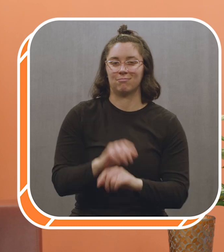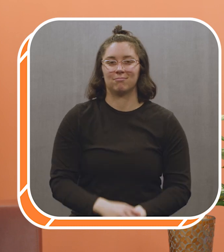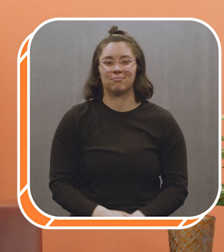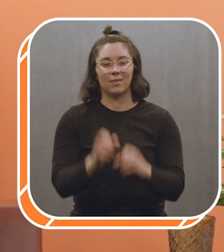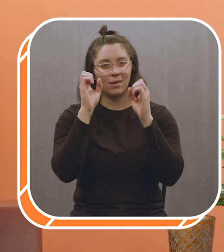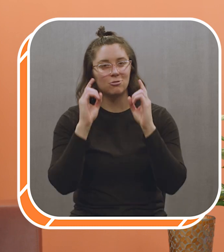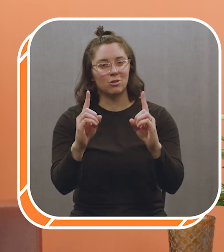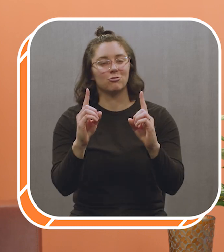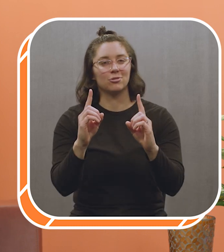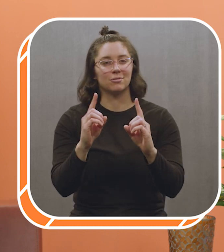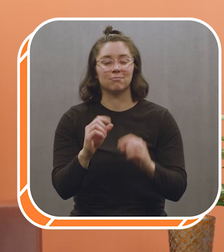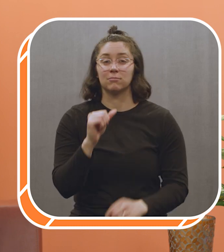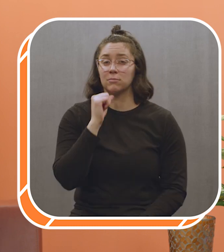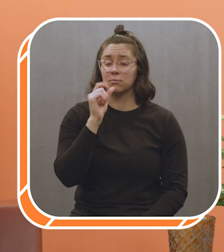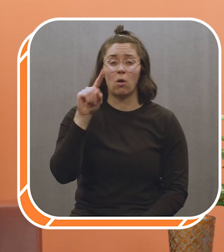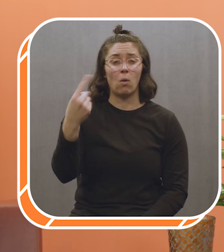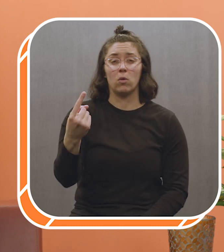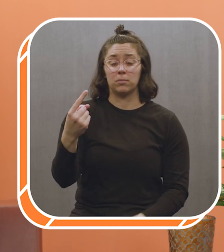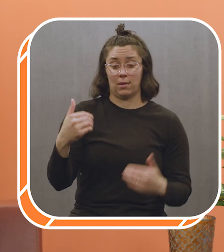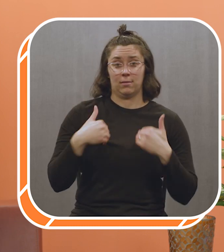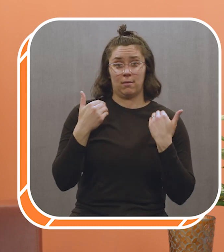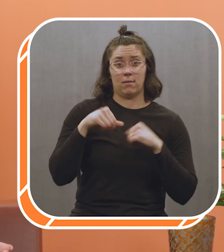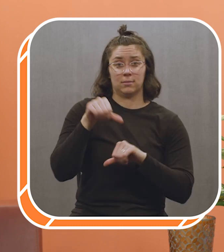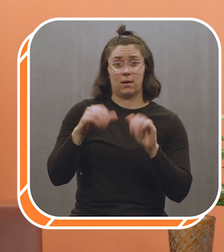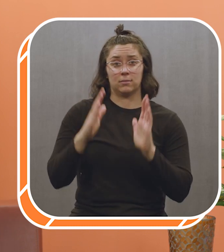about education, not only for younger scientists